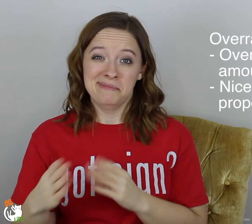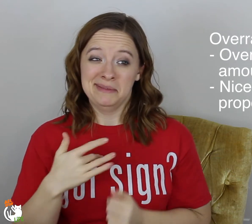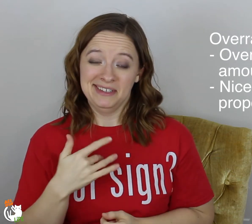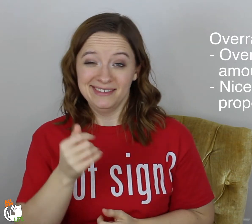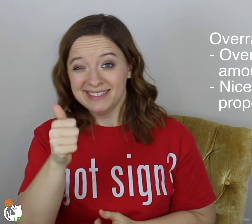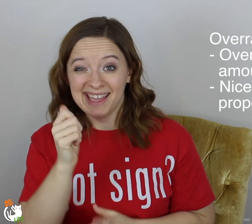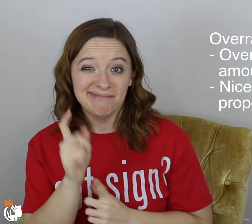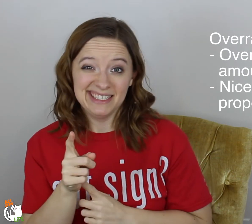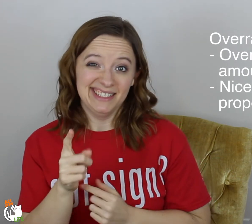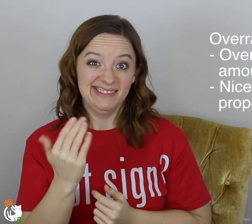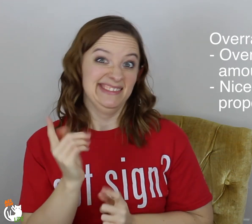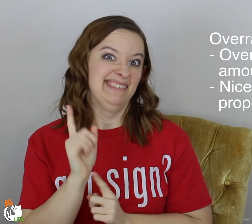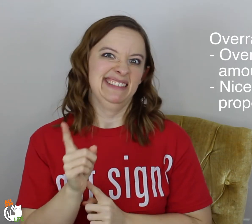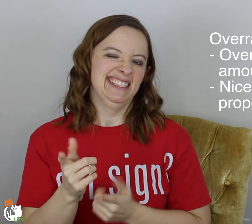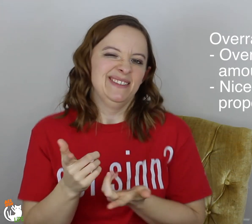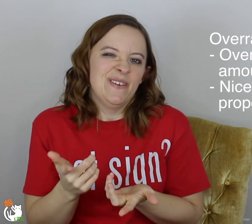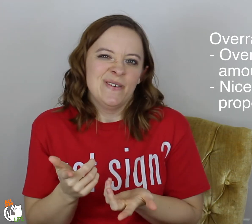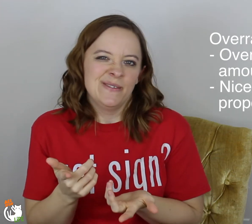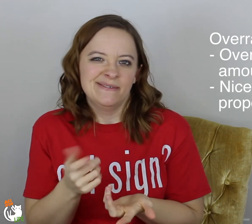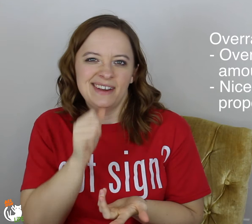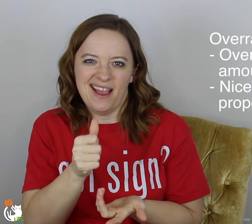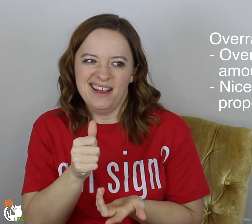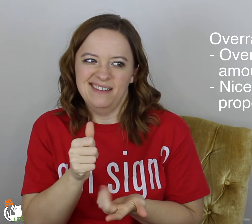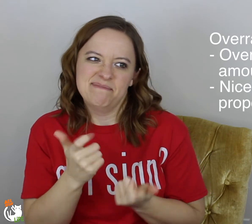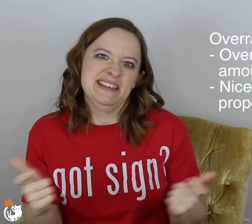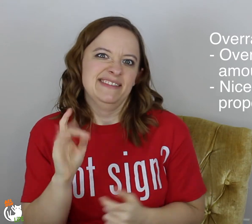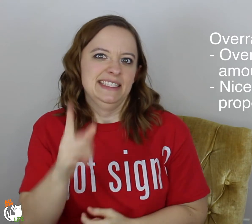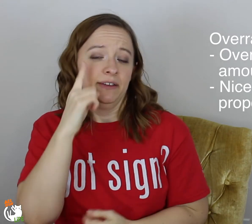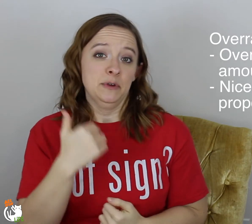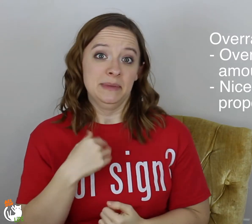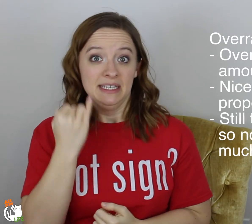Typically preparation take 10 to 15 minutes so it's not really a big deal for me.